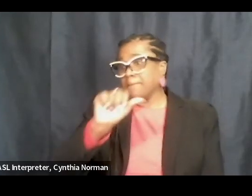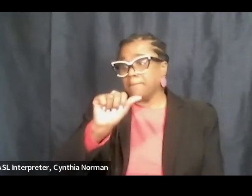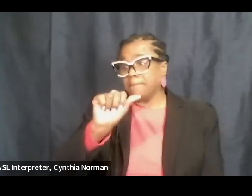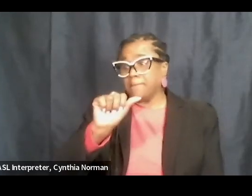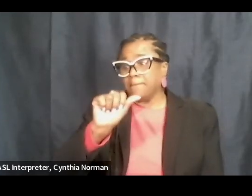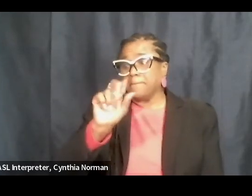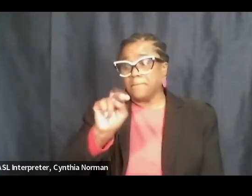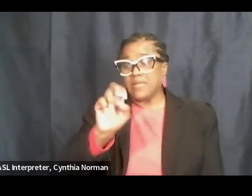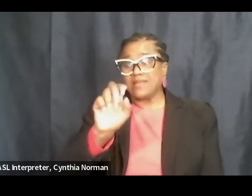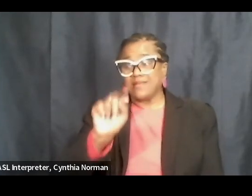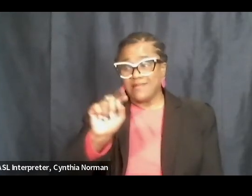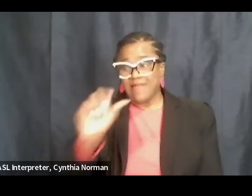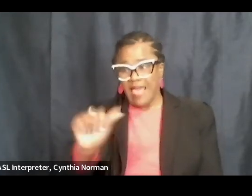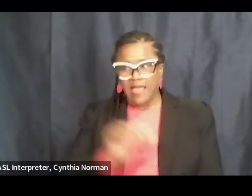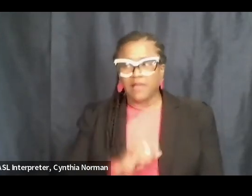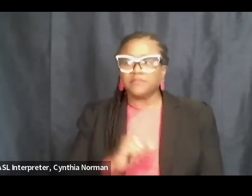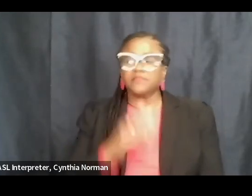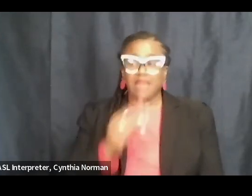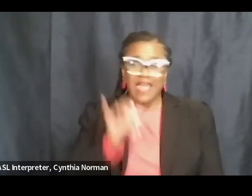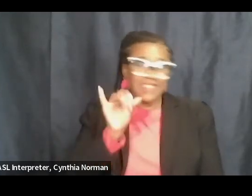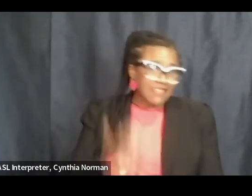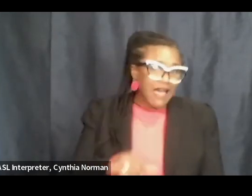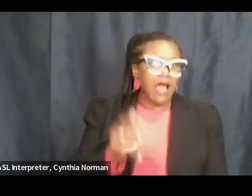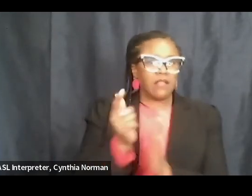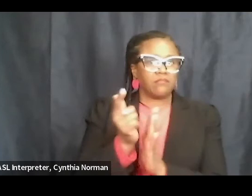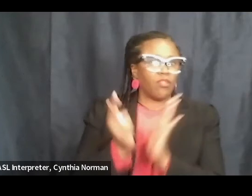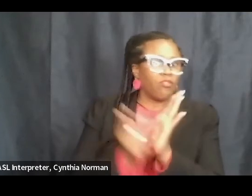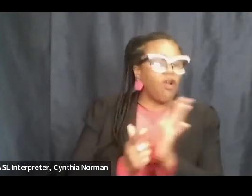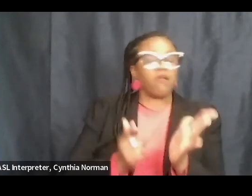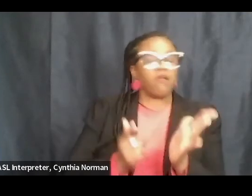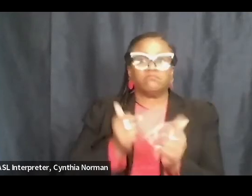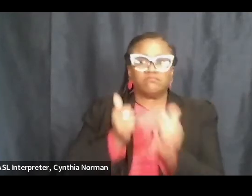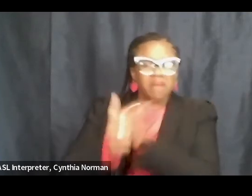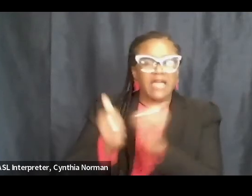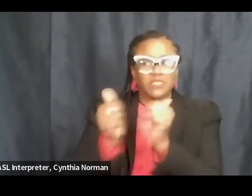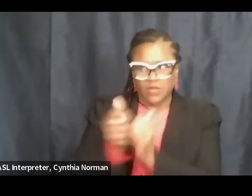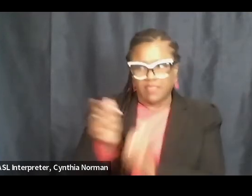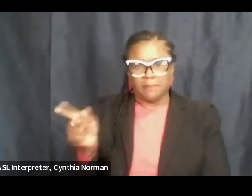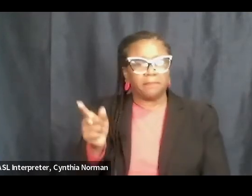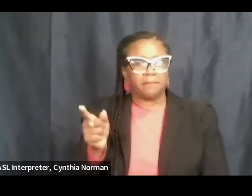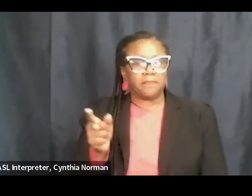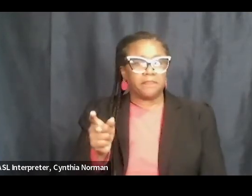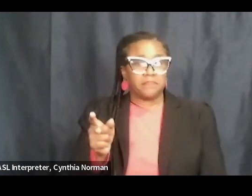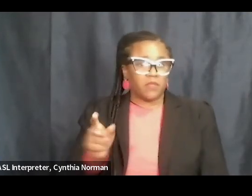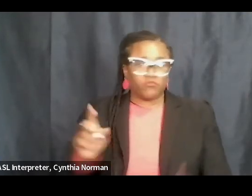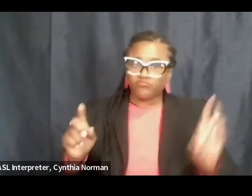the Disaster Relief Medicaid Act with Representative Panetta, great colleagues, bipartisan and really important effort.